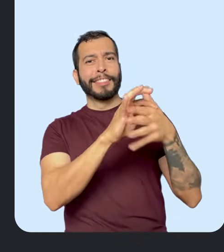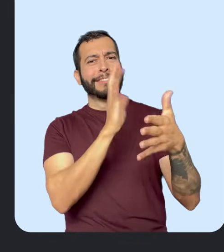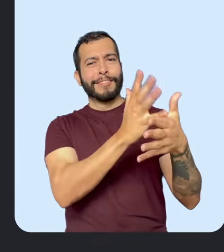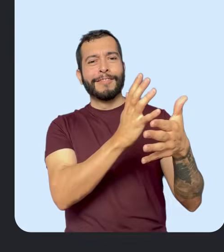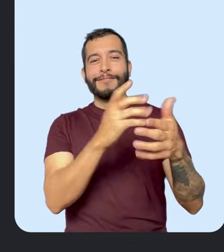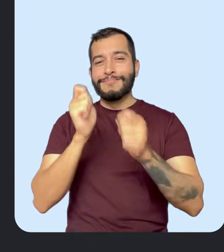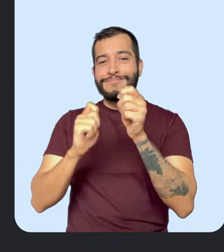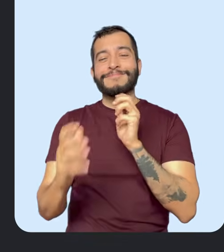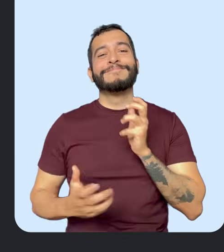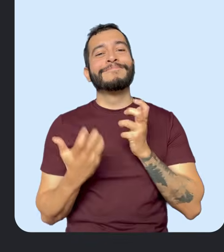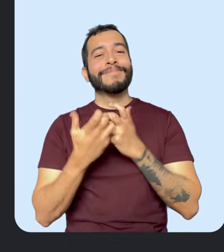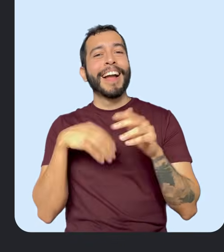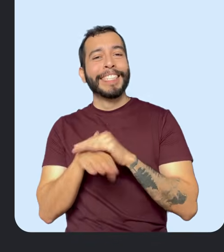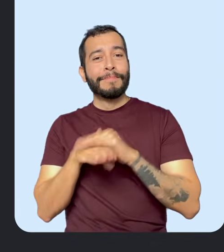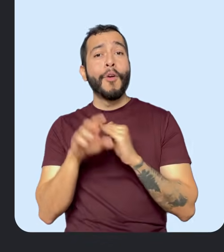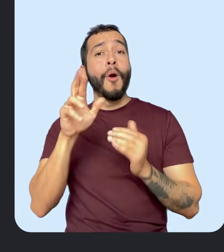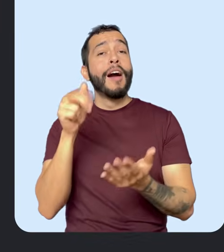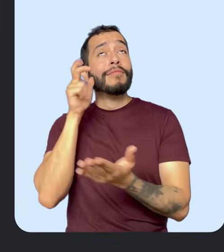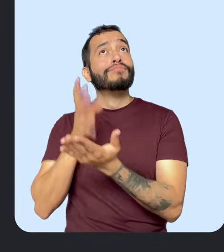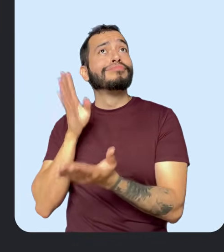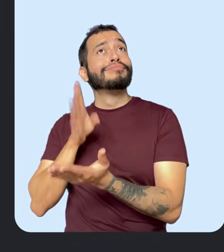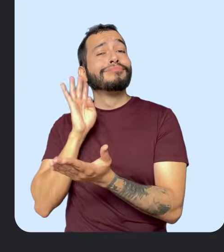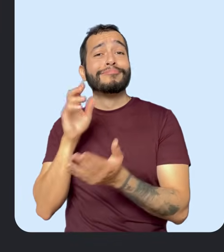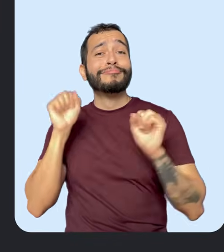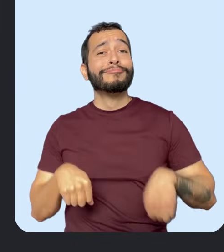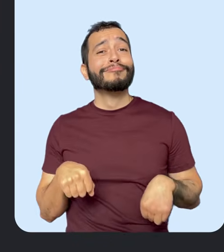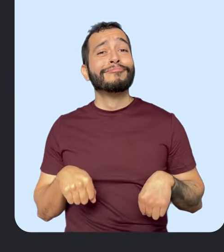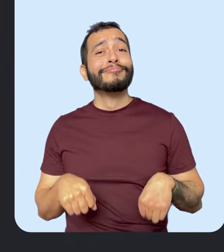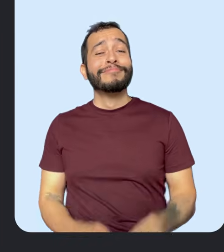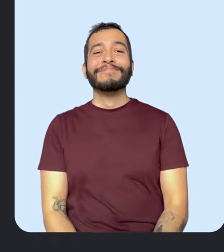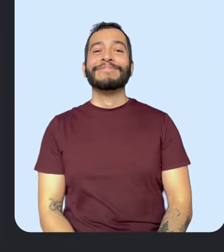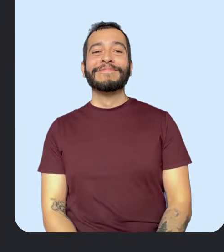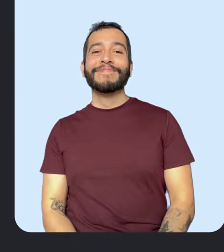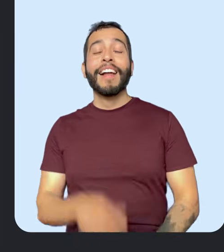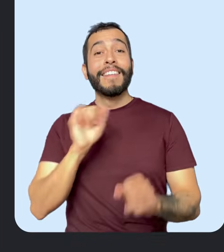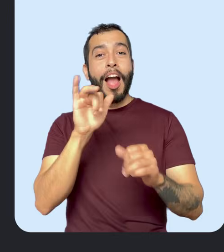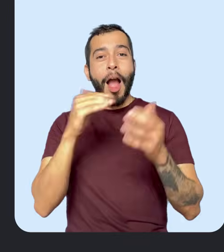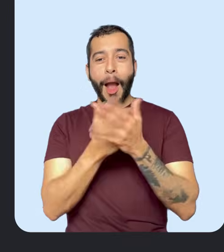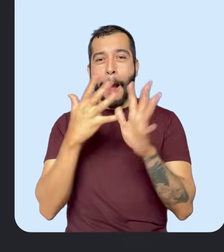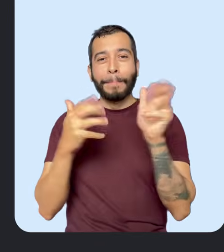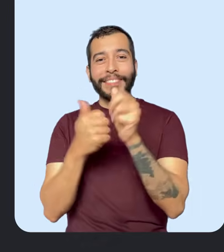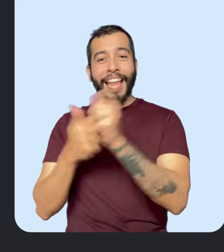to the content. Or use the read aloud feature to hear text verbalized. We've also made some updates to TalkBack,